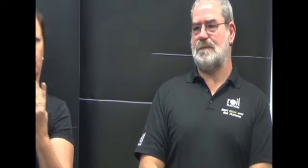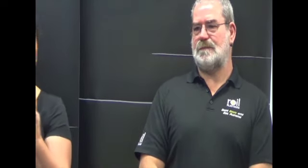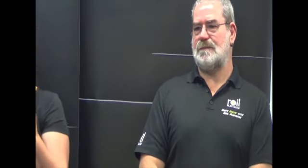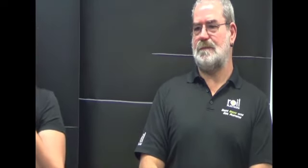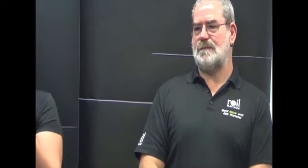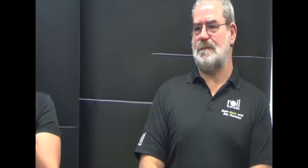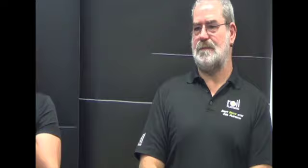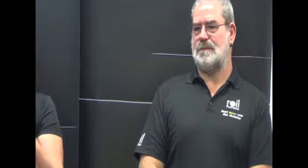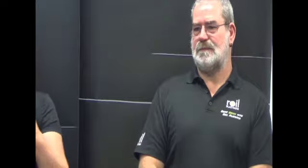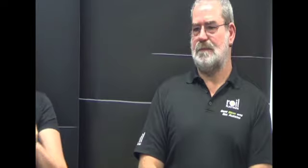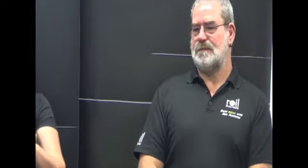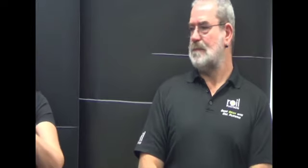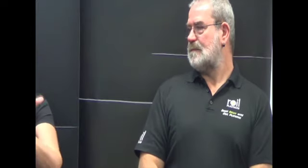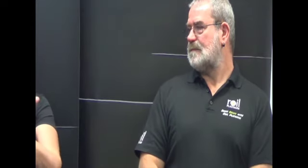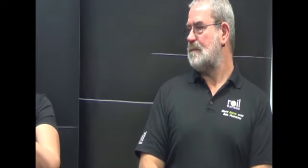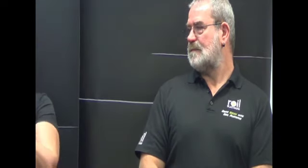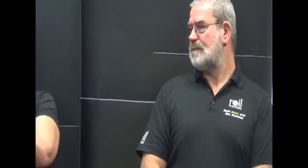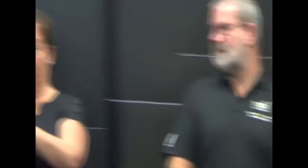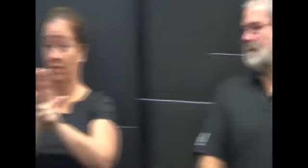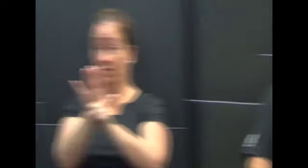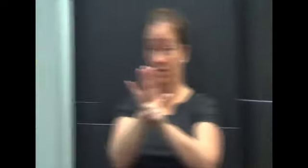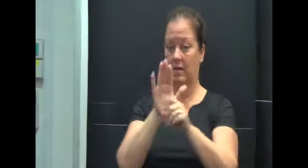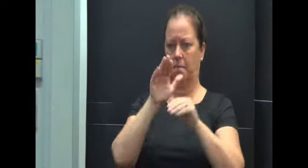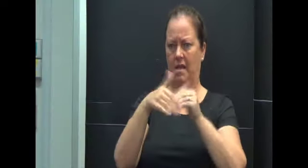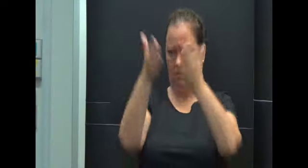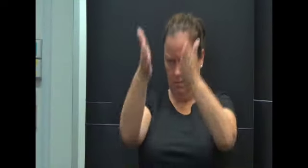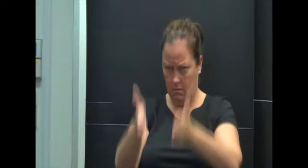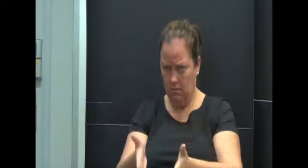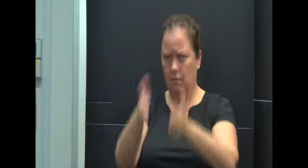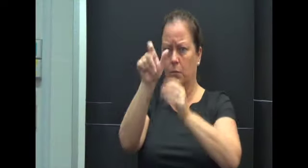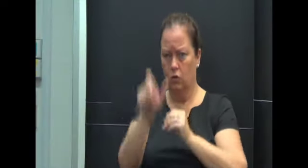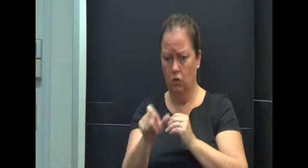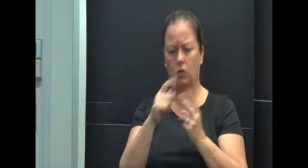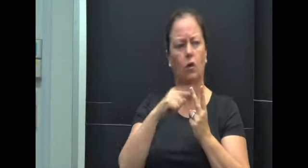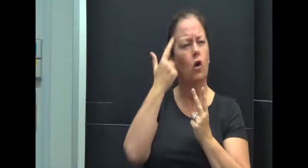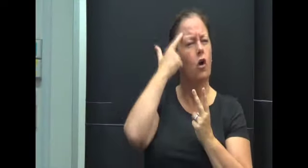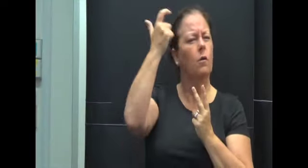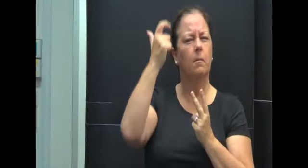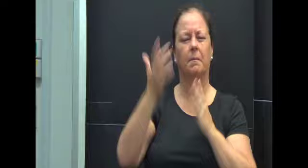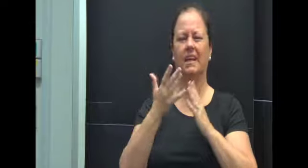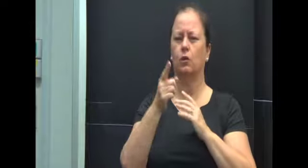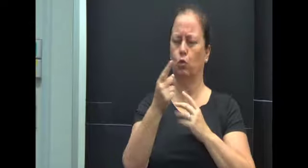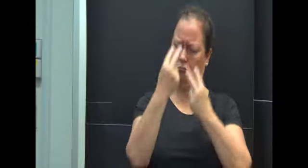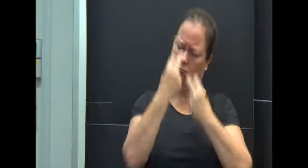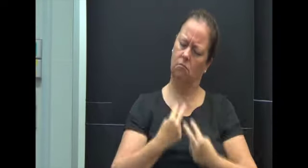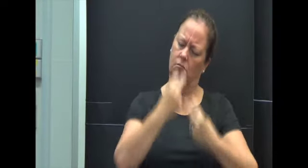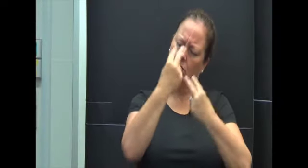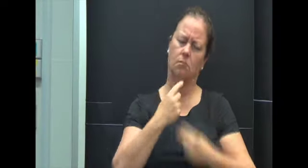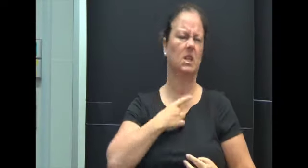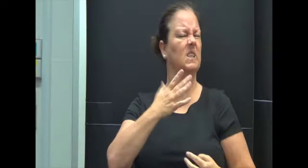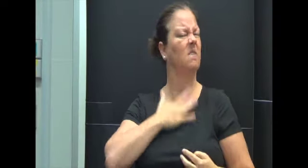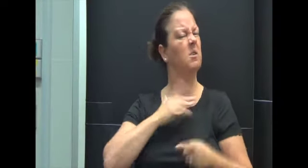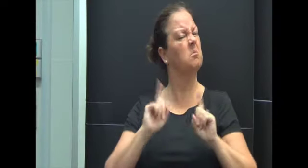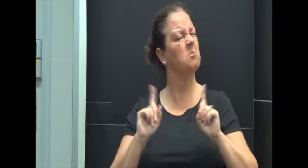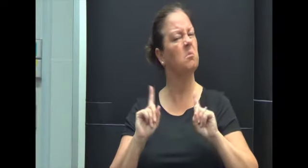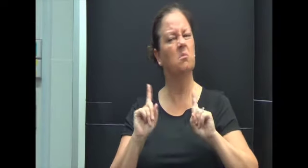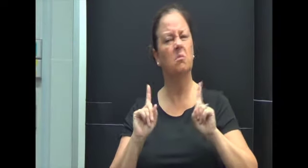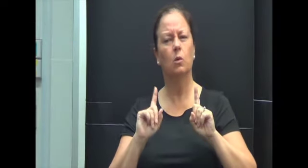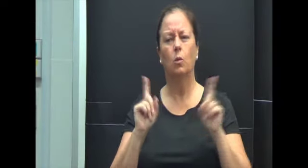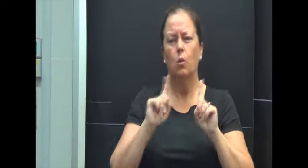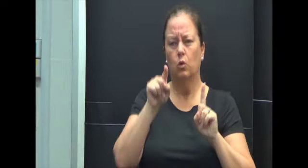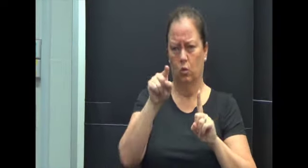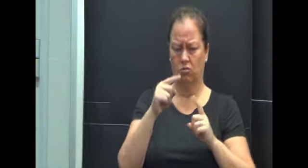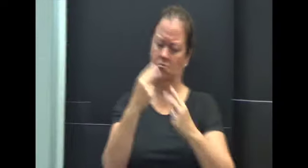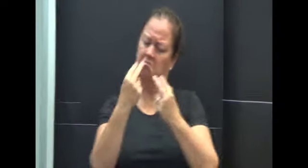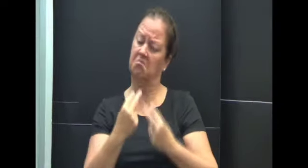who you are and Concept is about how you see yourself. Do you see yourself as worthy? Dos